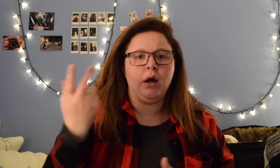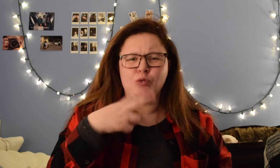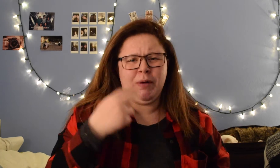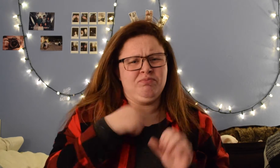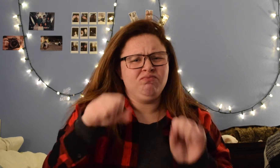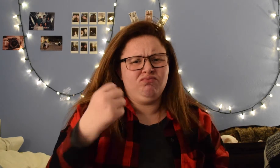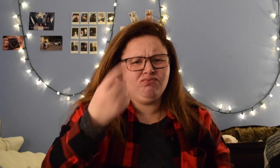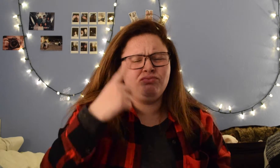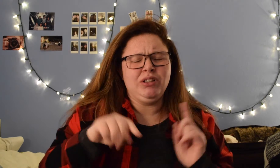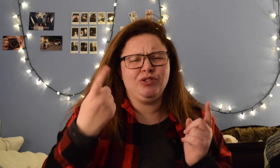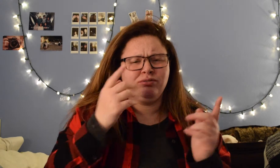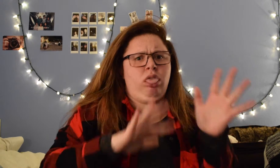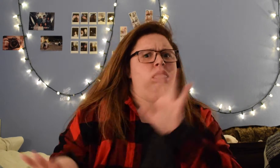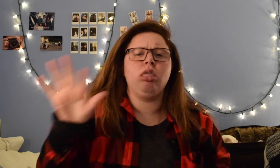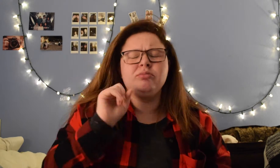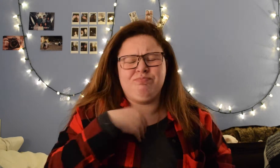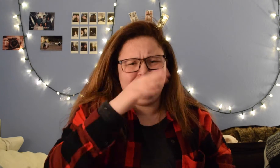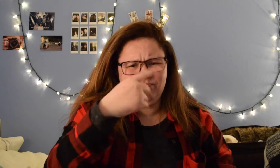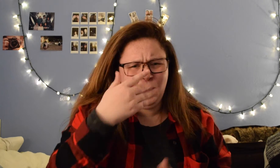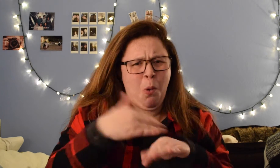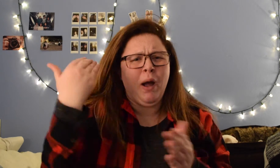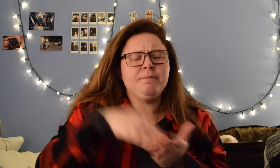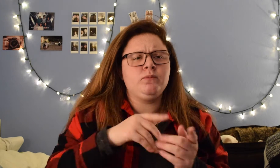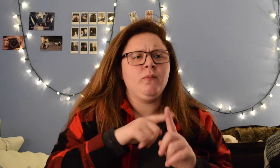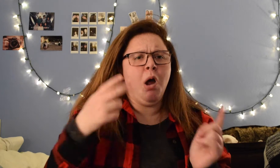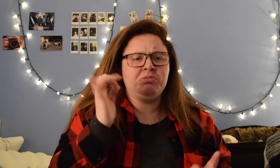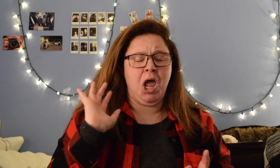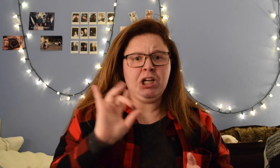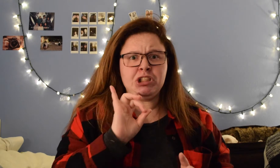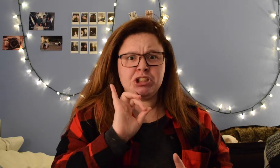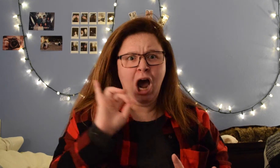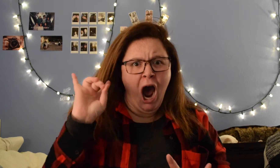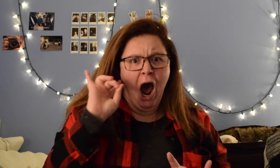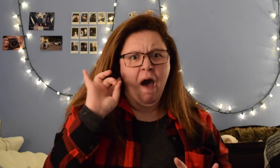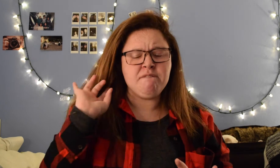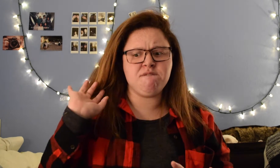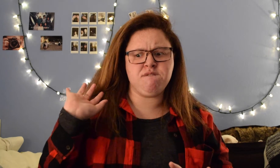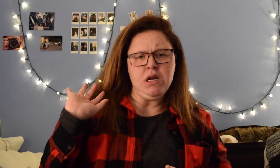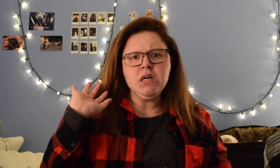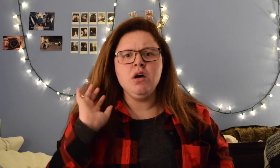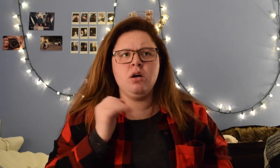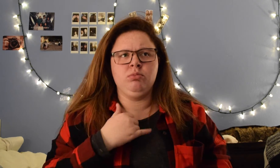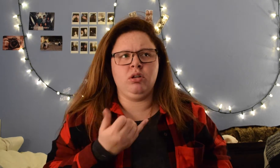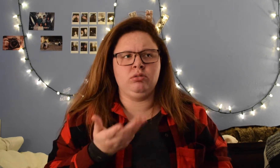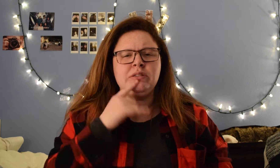Also, I could lip read pretty well but I got really confused so I asked him to repeat again He kept saying "you're deaf?" like it was a bad thing